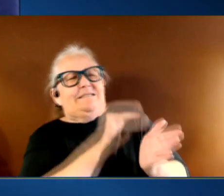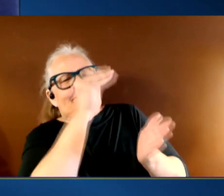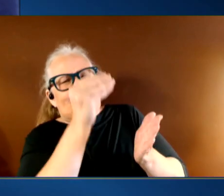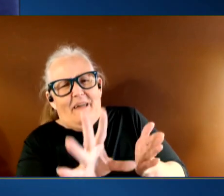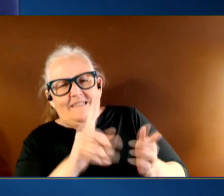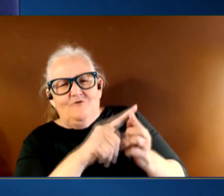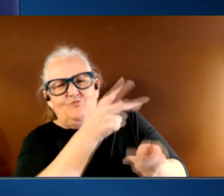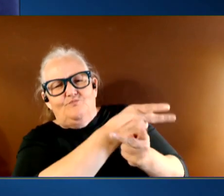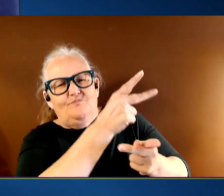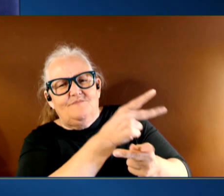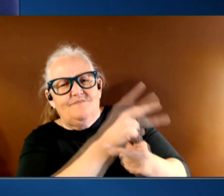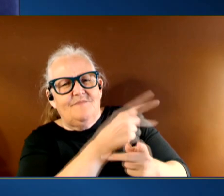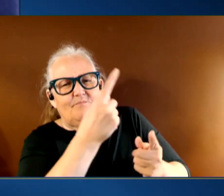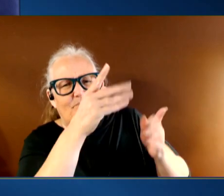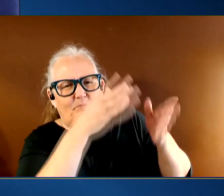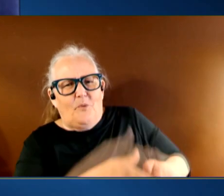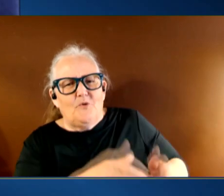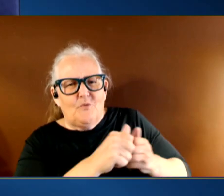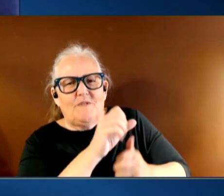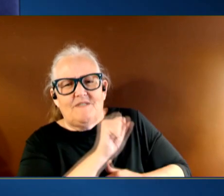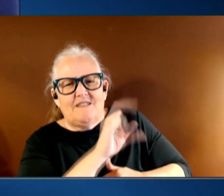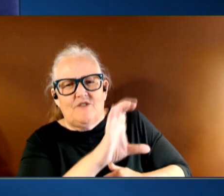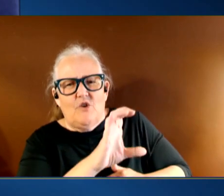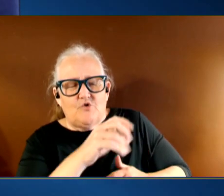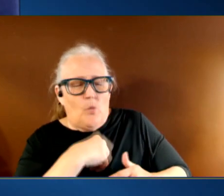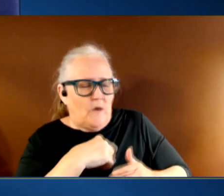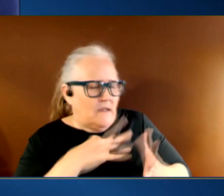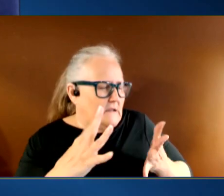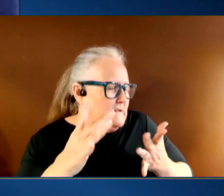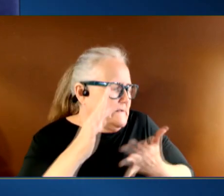So, when we actually put all of that together, we know in data, it costs the system nearly $3